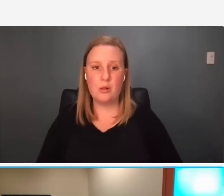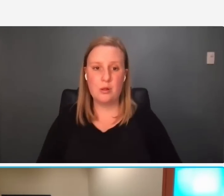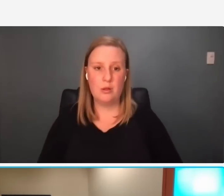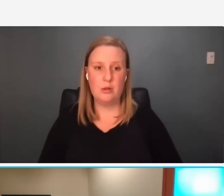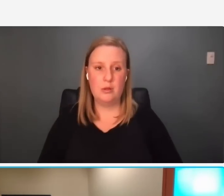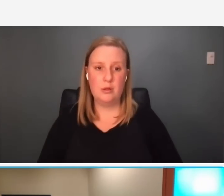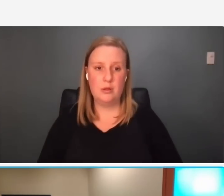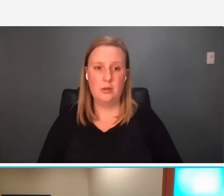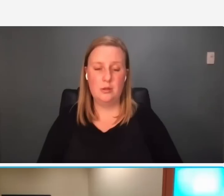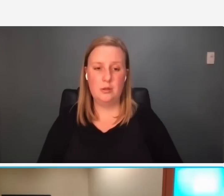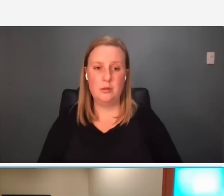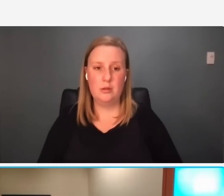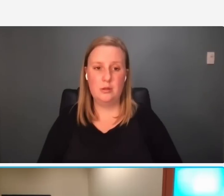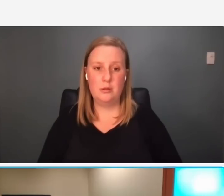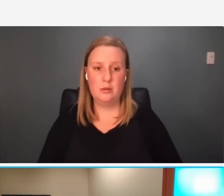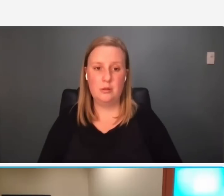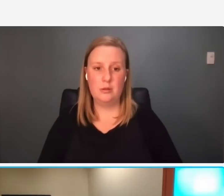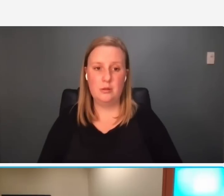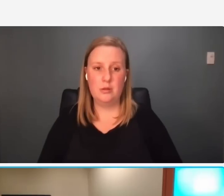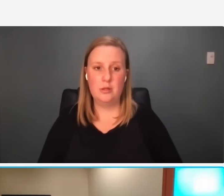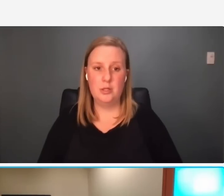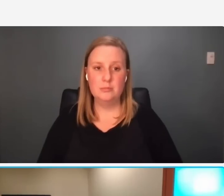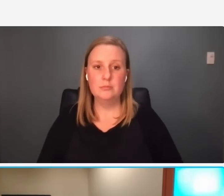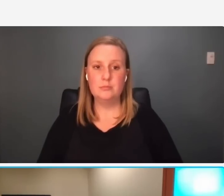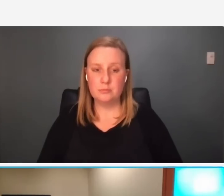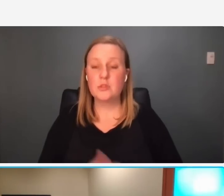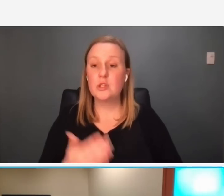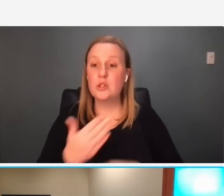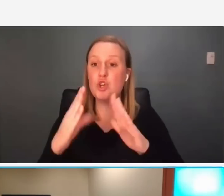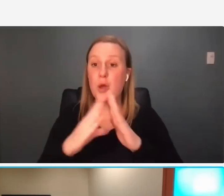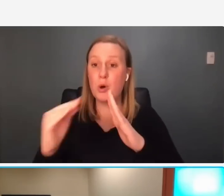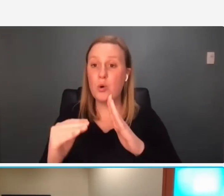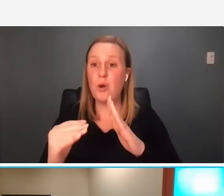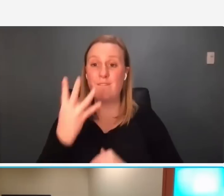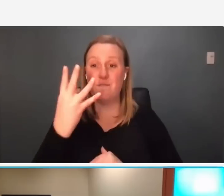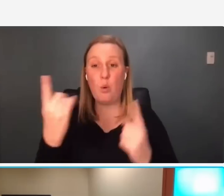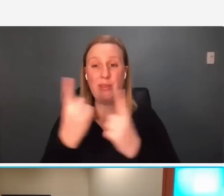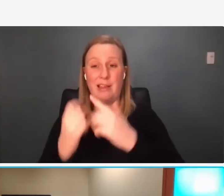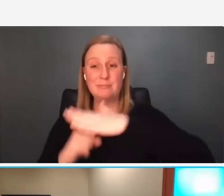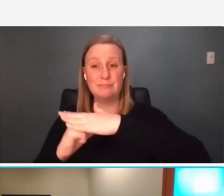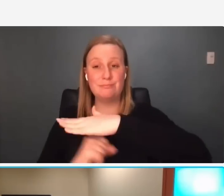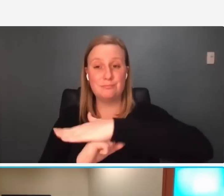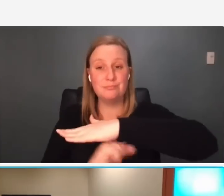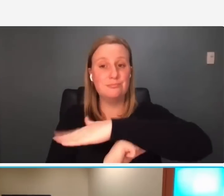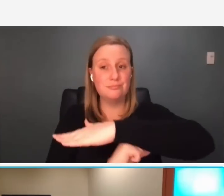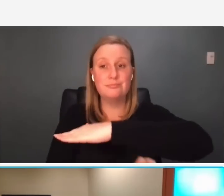I'll get you to change the slide please. Thank you. So there's four foundations that are very much fundamental to our approach.